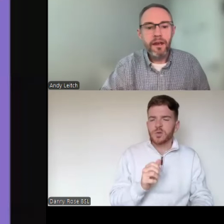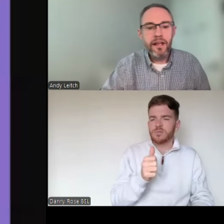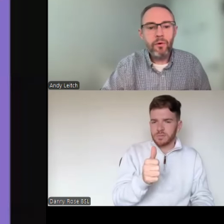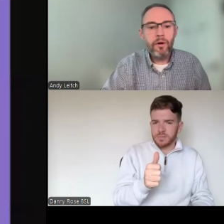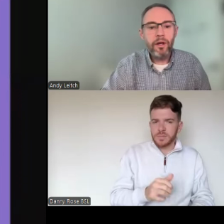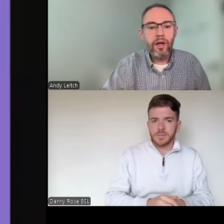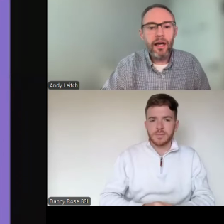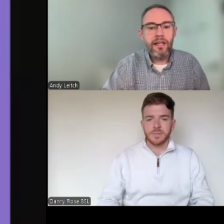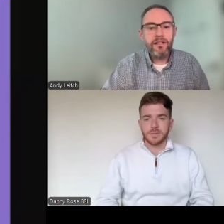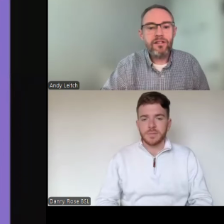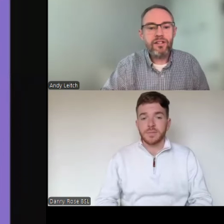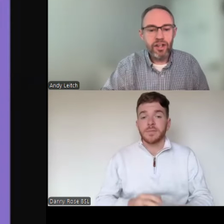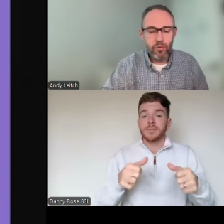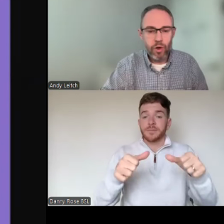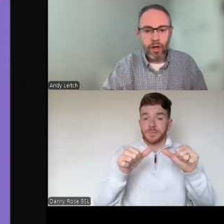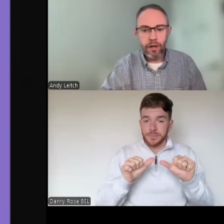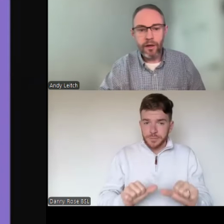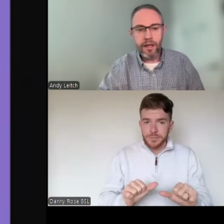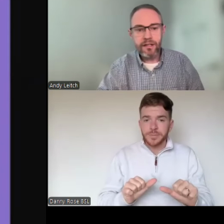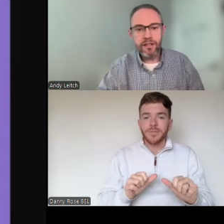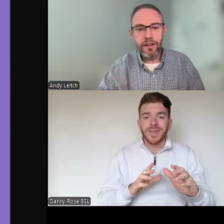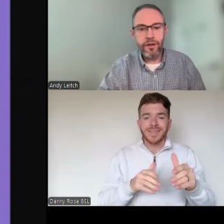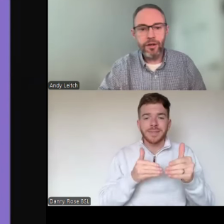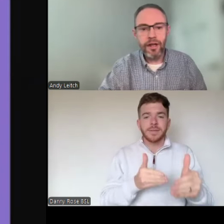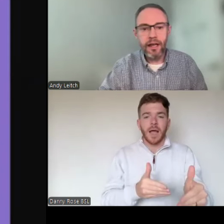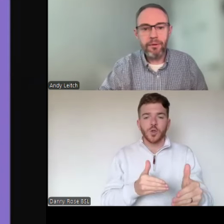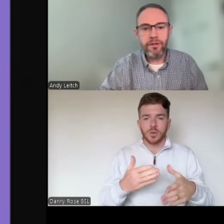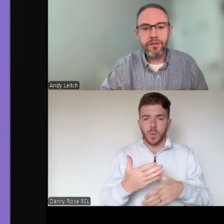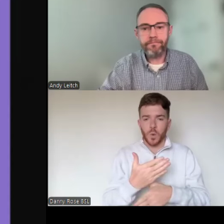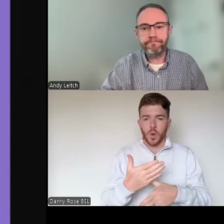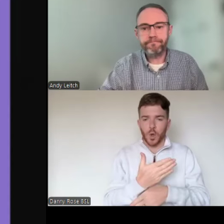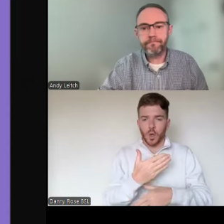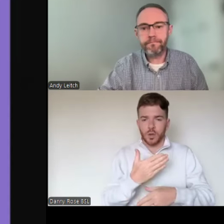The next one we're going to look at is session work. That's the third element.